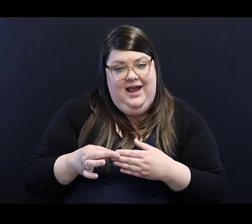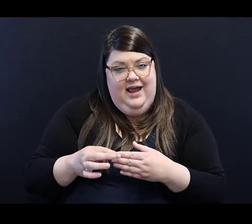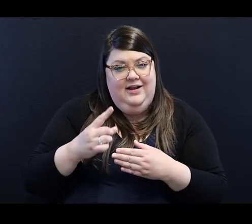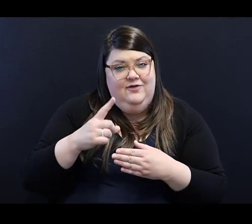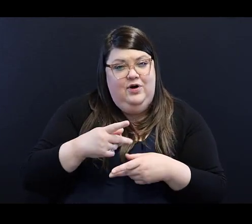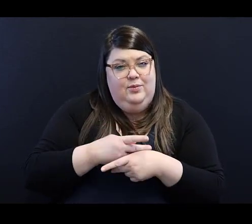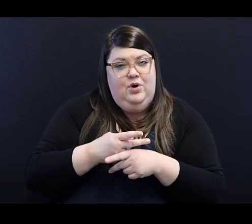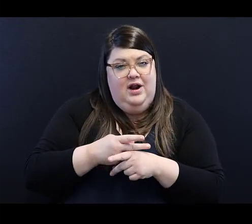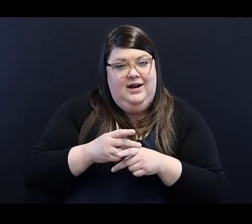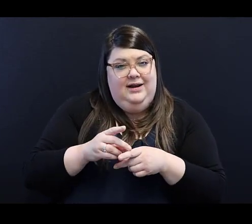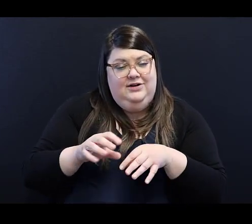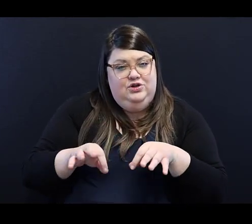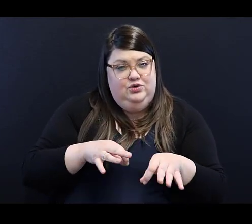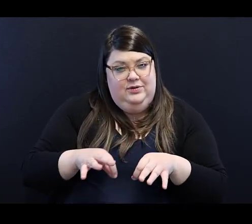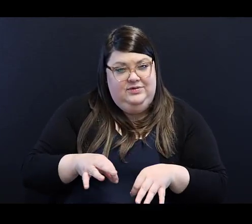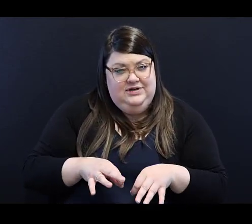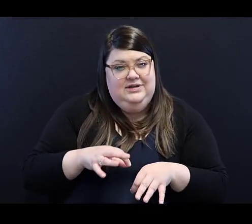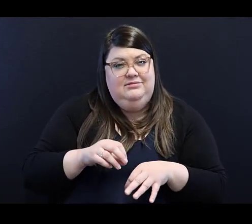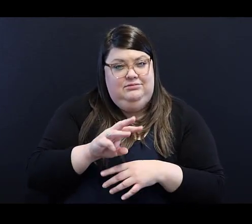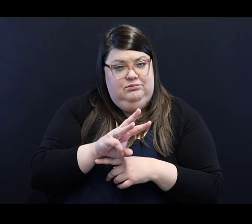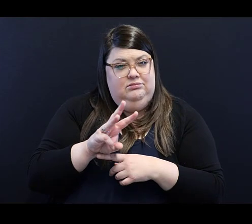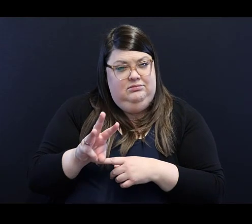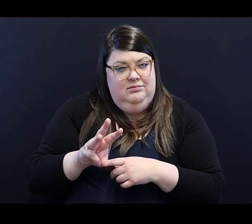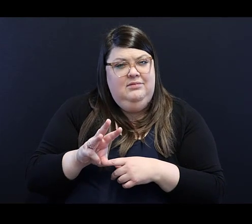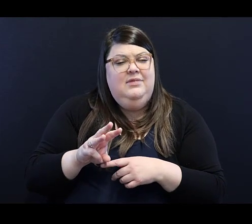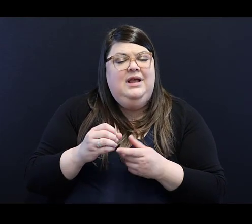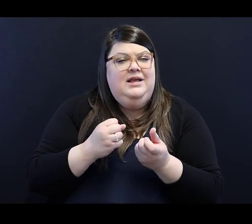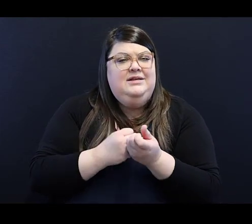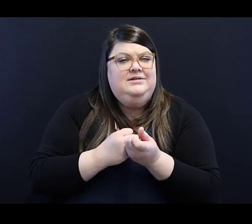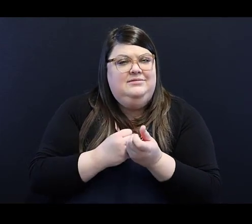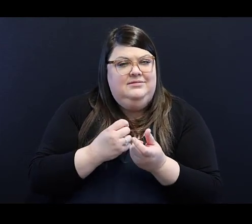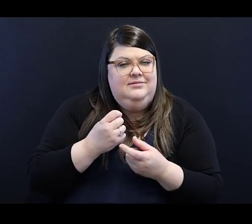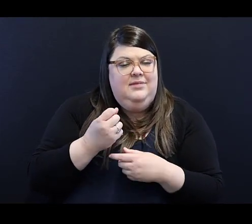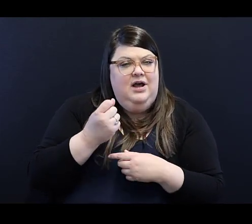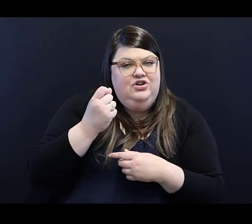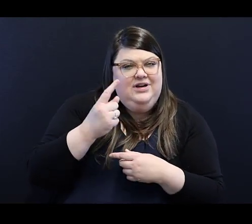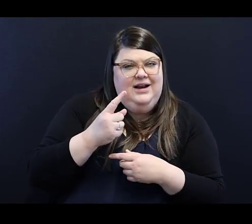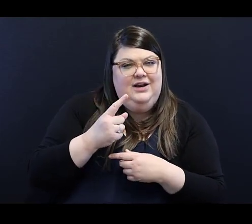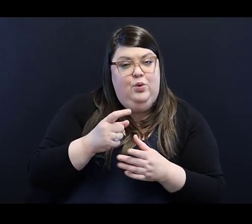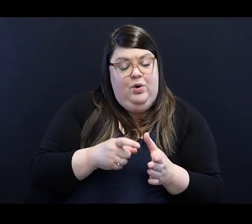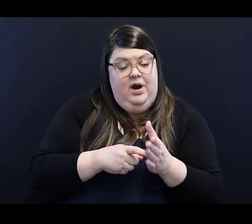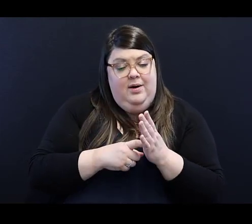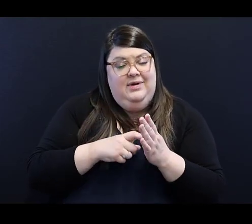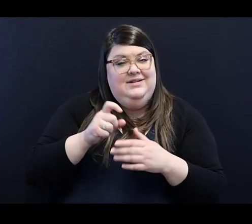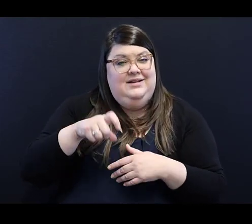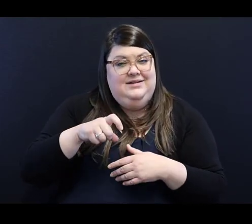Websites assist grantees with understanding requirements and necessary activities to allow